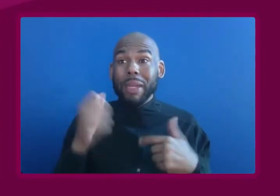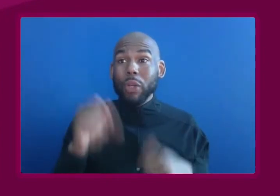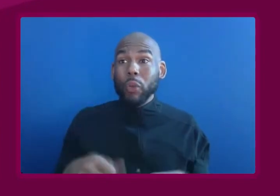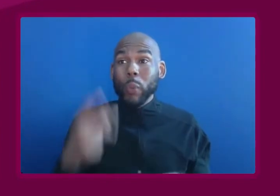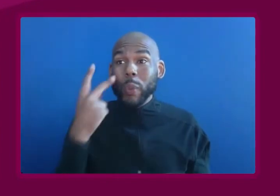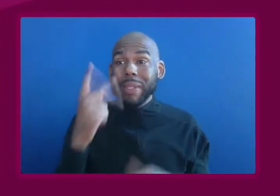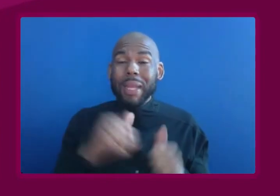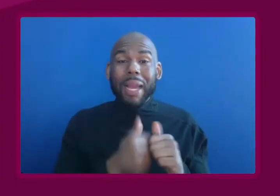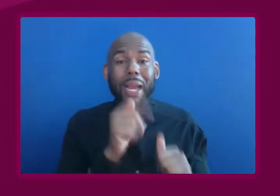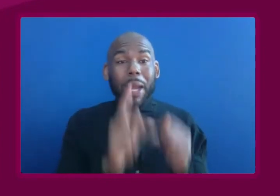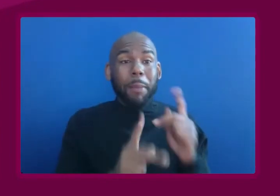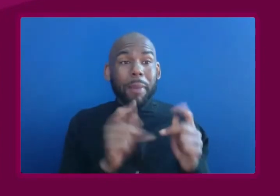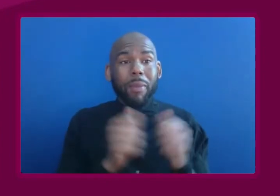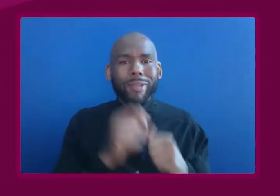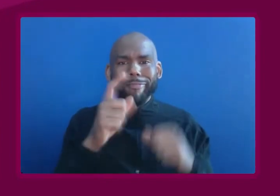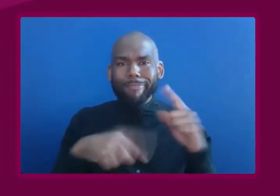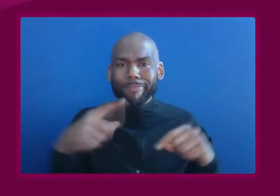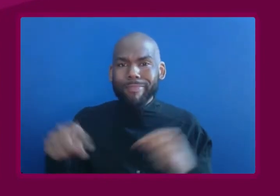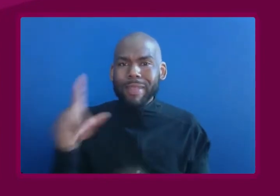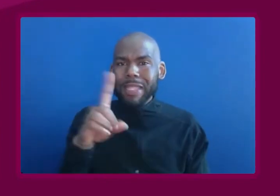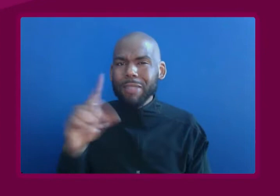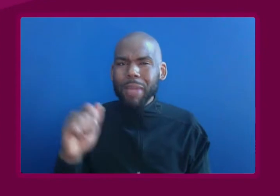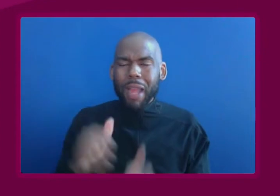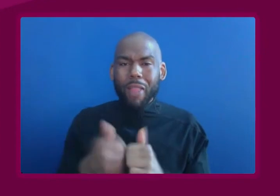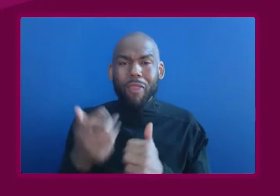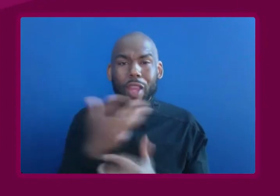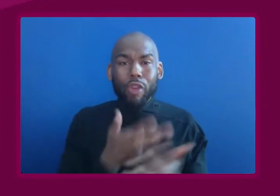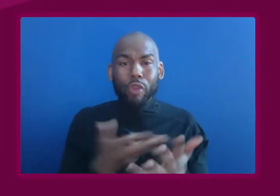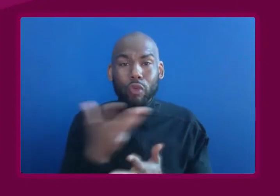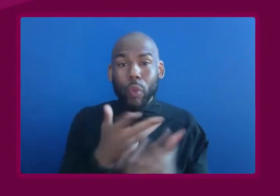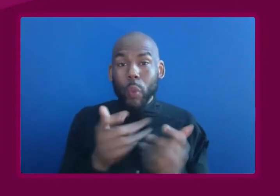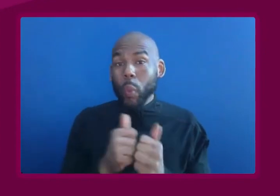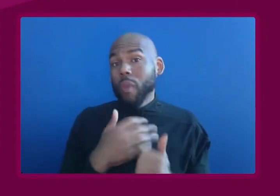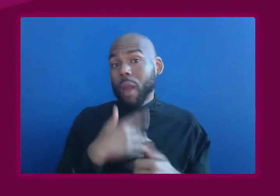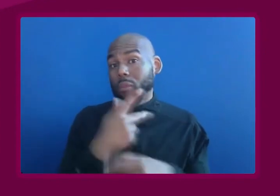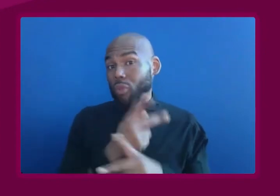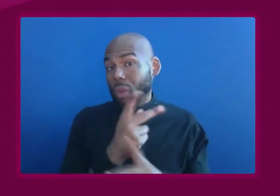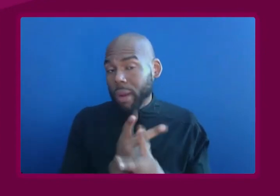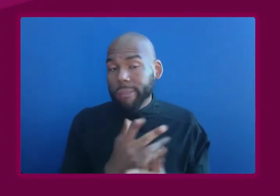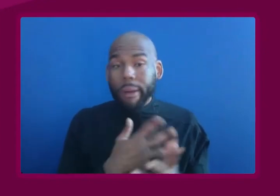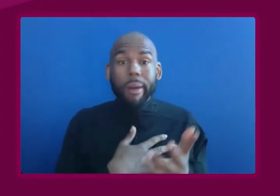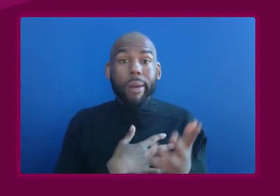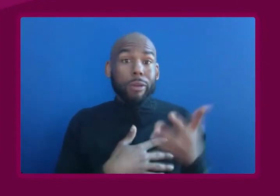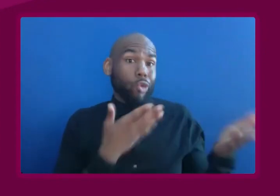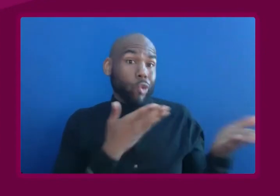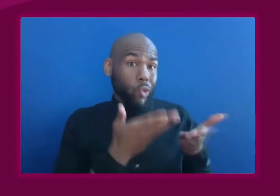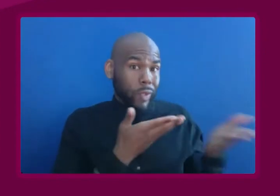see how people with various disabilities interacted with our products and services.